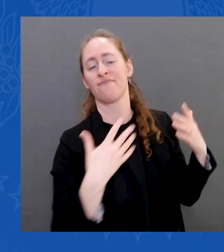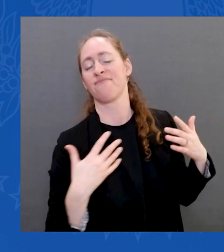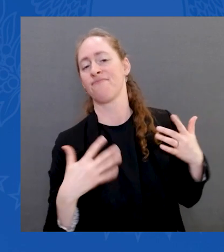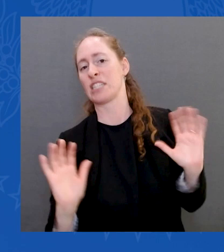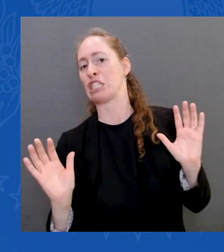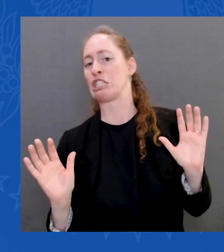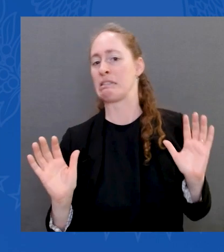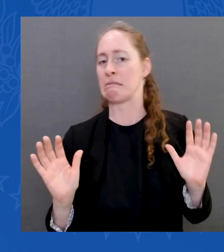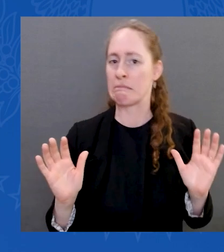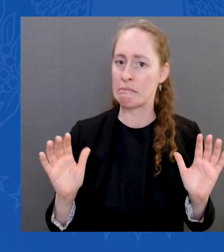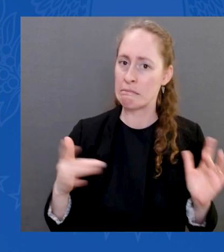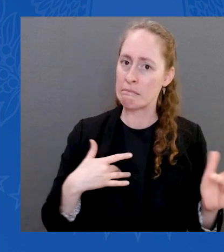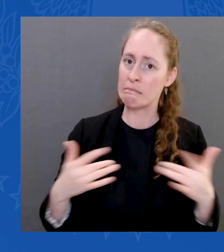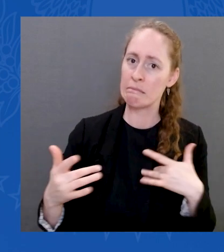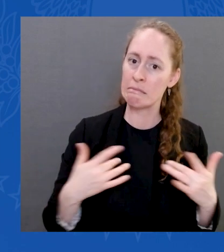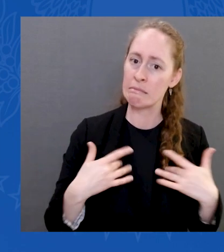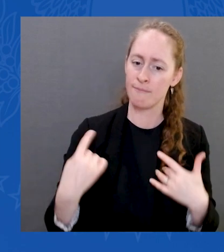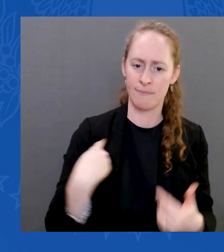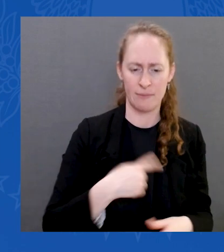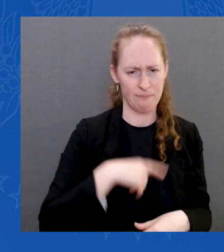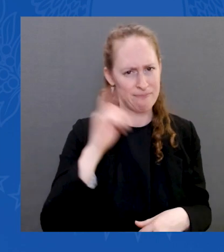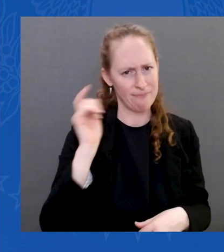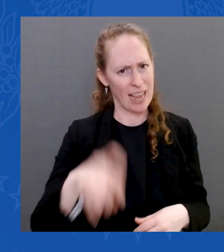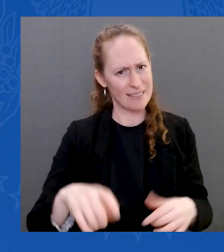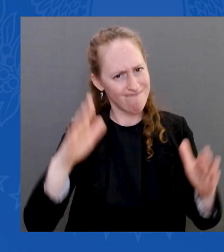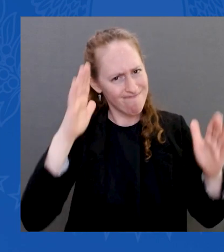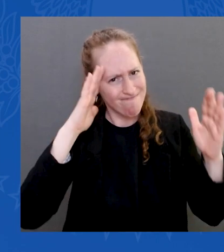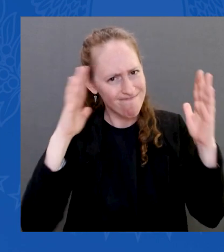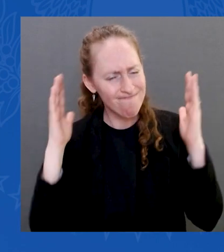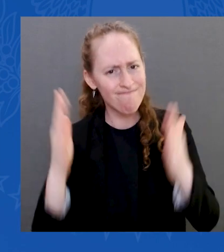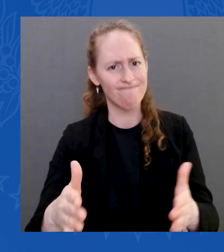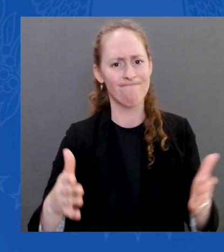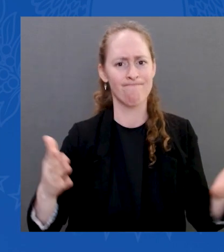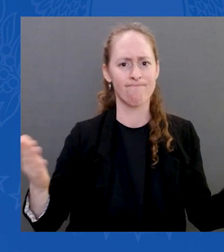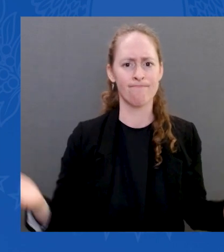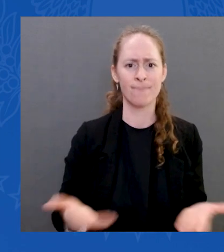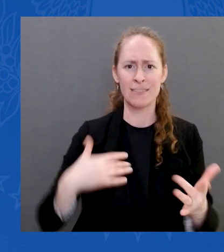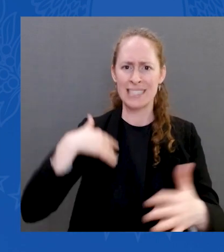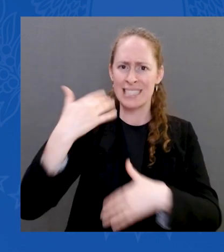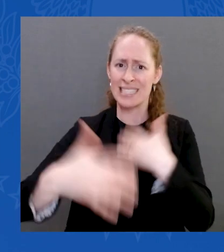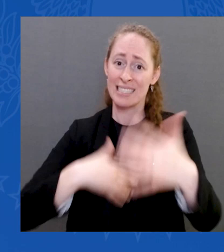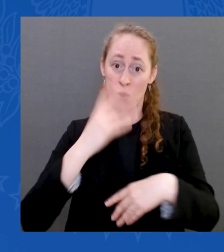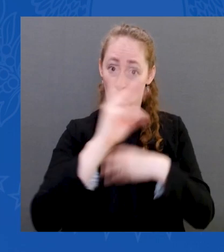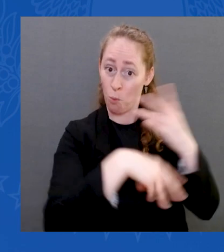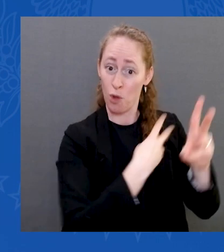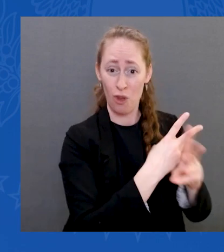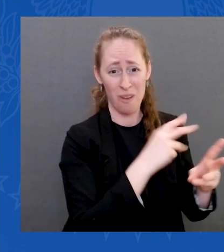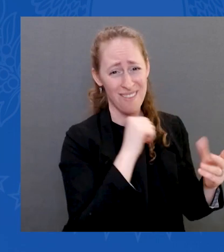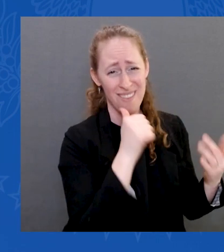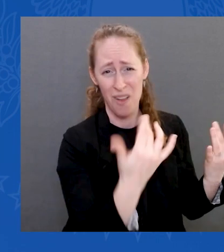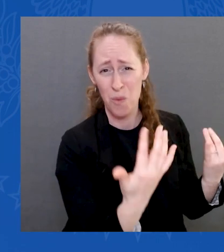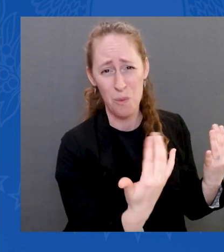because the rest of the world isn't waiting. We have to build for it. One of the tough images of the pandemic was children